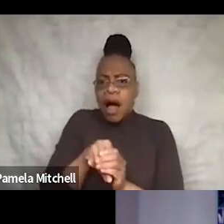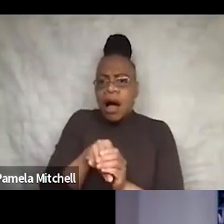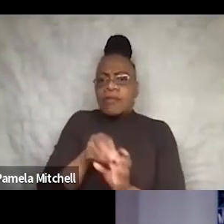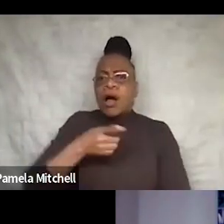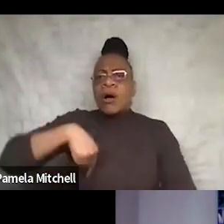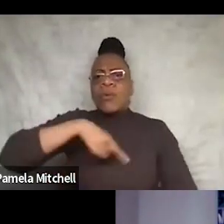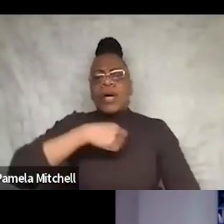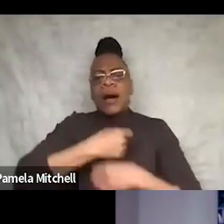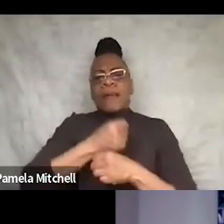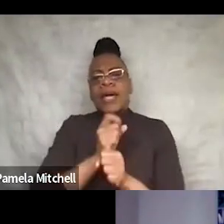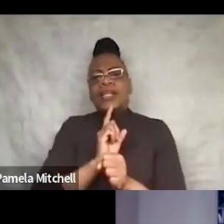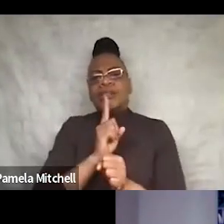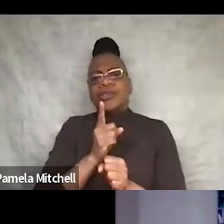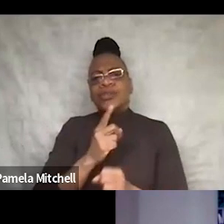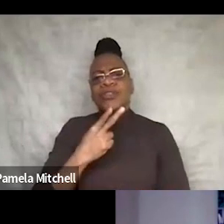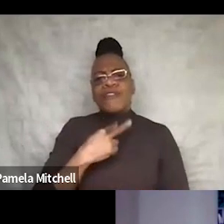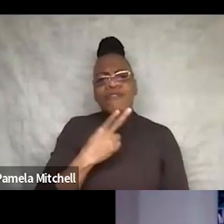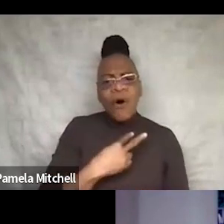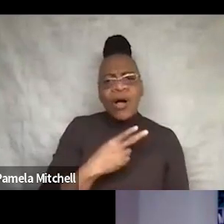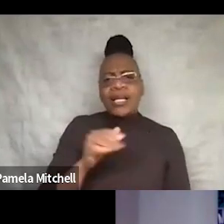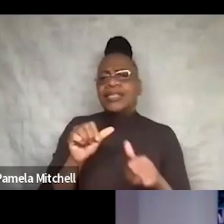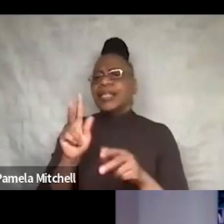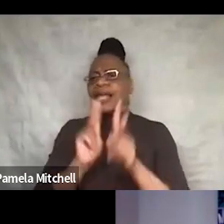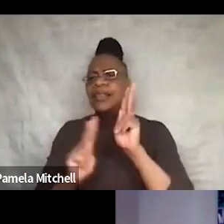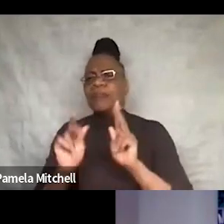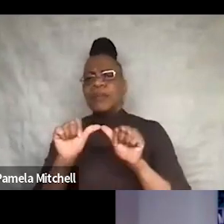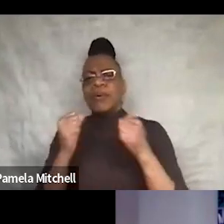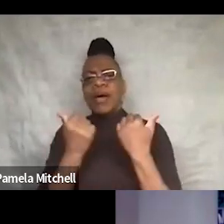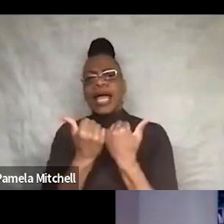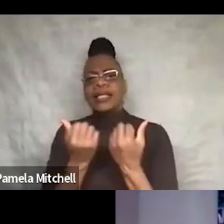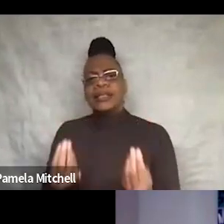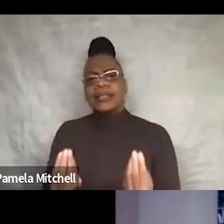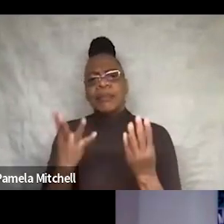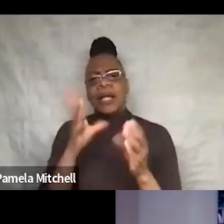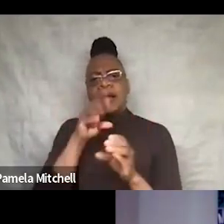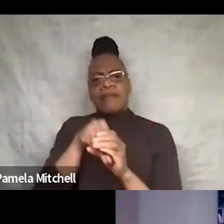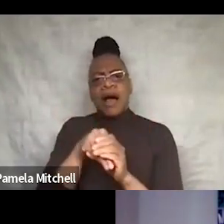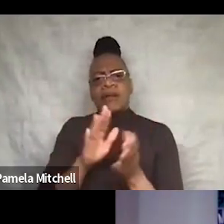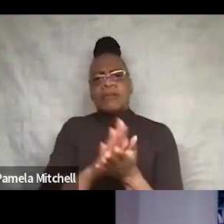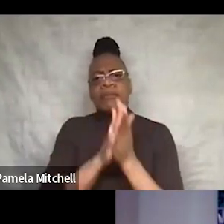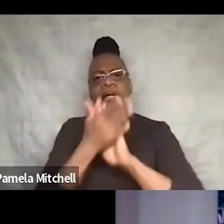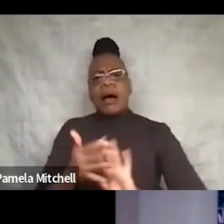people's agency is included becomes super important, you know, and making sure we're paying too,